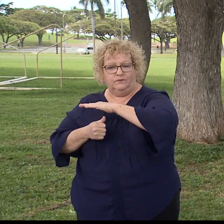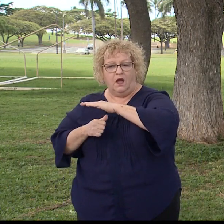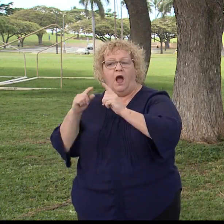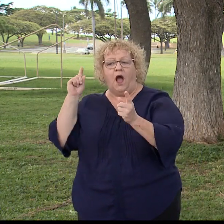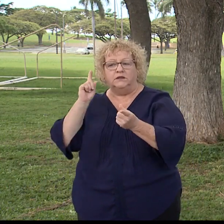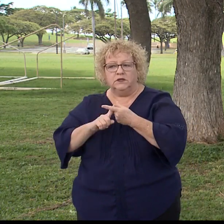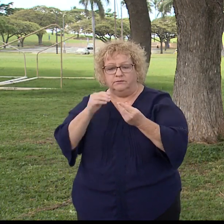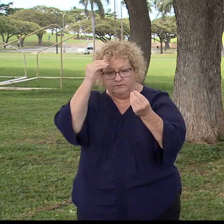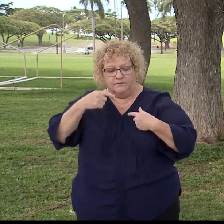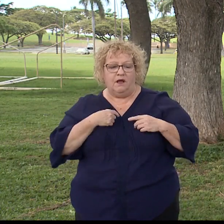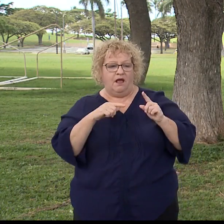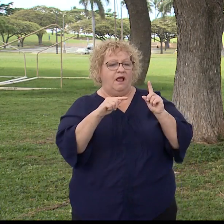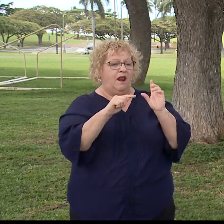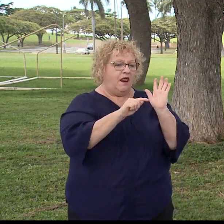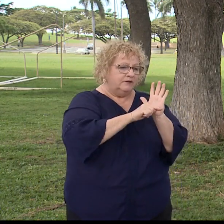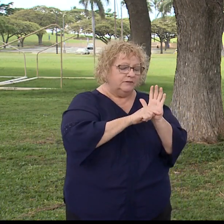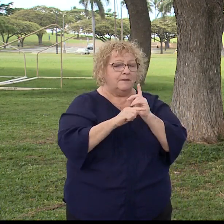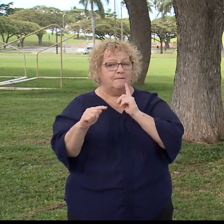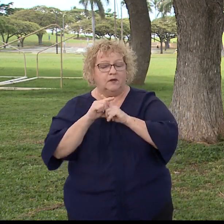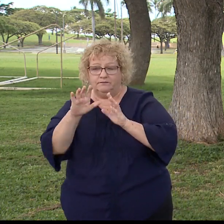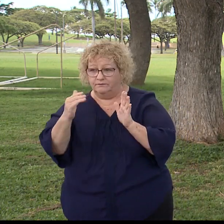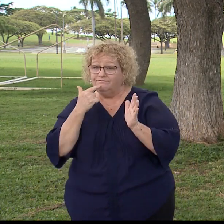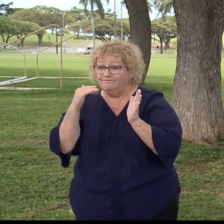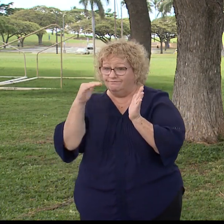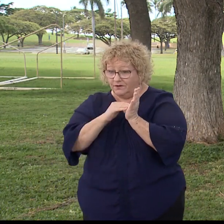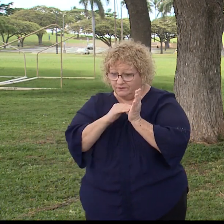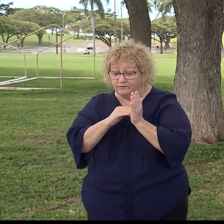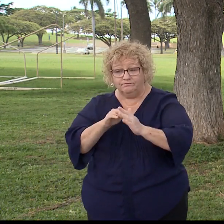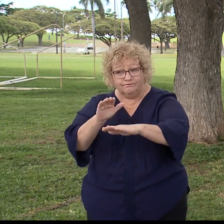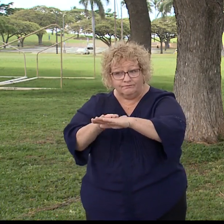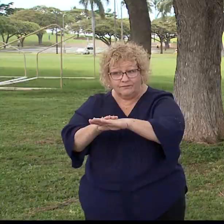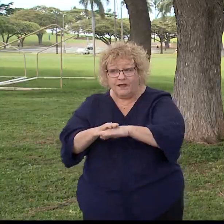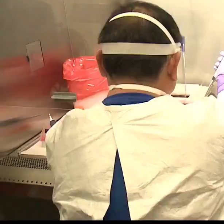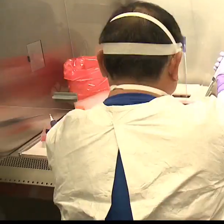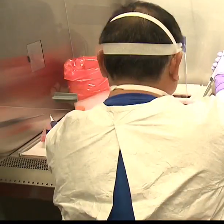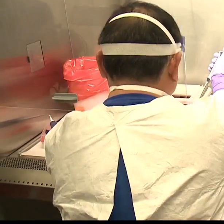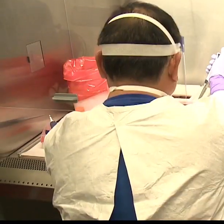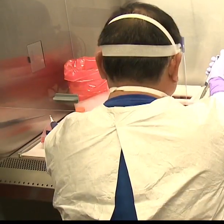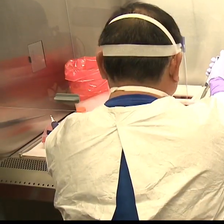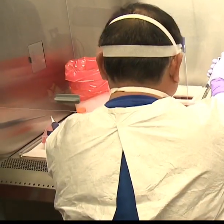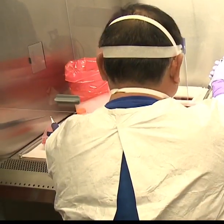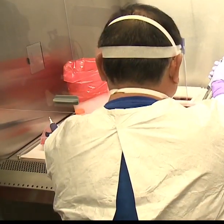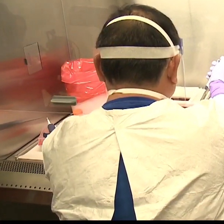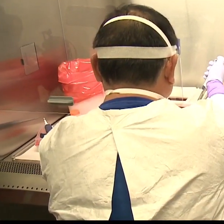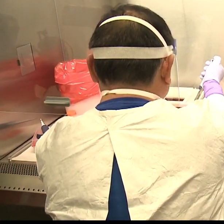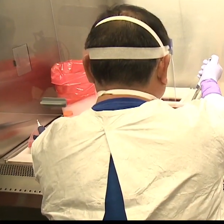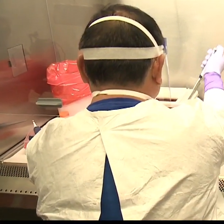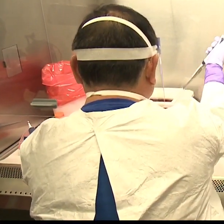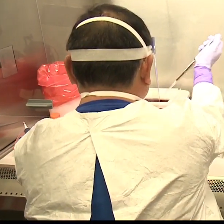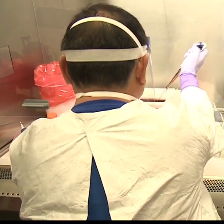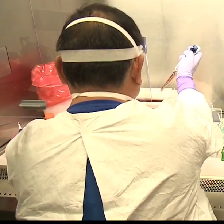MISCOVICH SAYS 400 WILL LIKELY FIT THE CRITERIA TO BE TESTED.